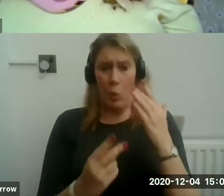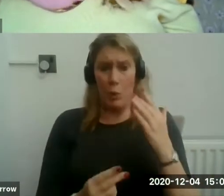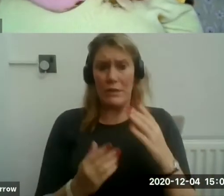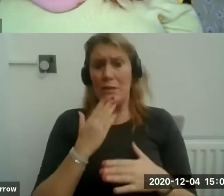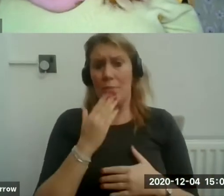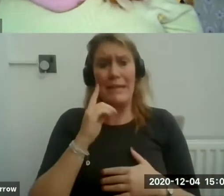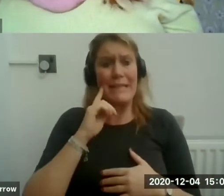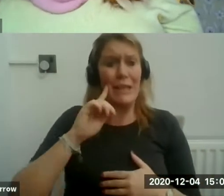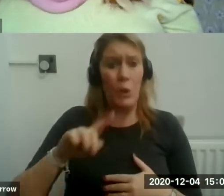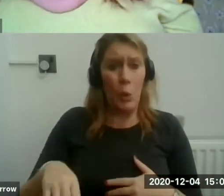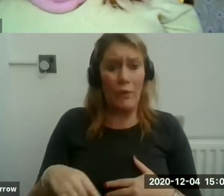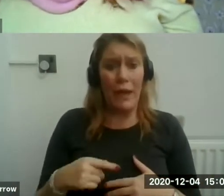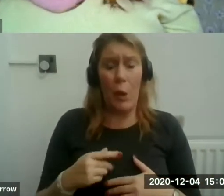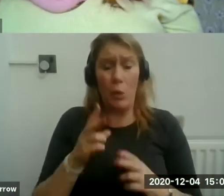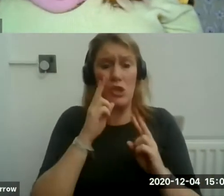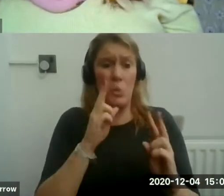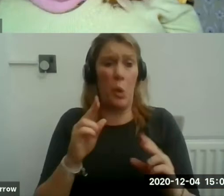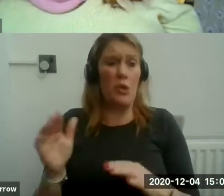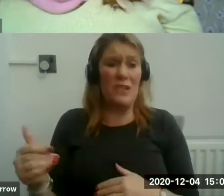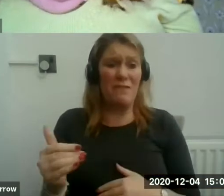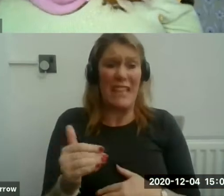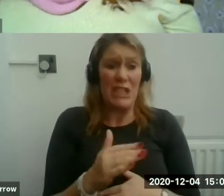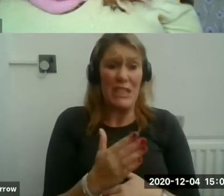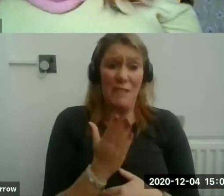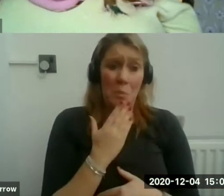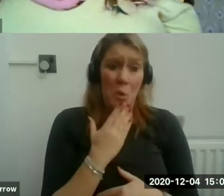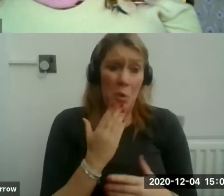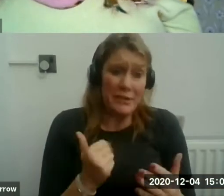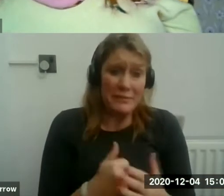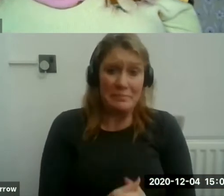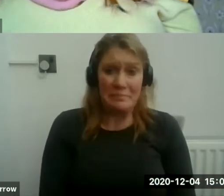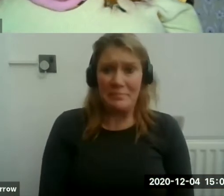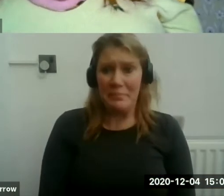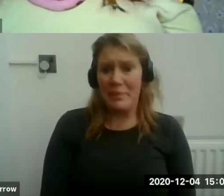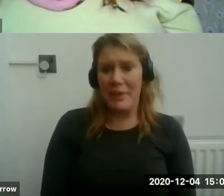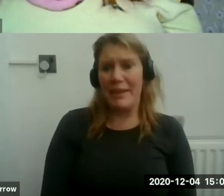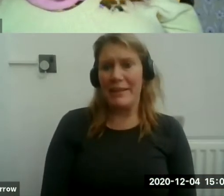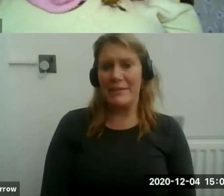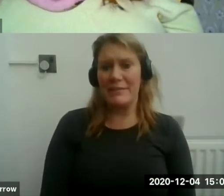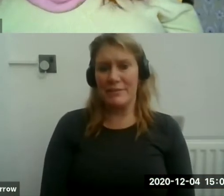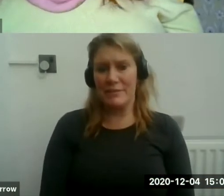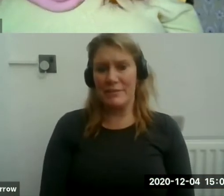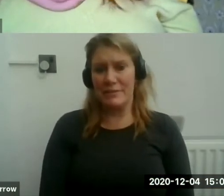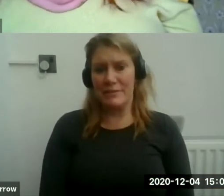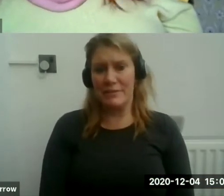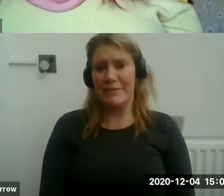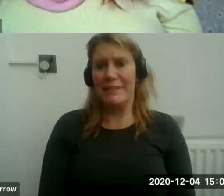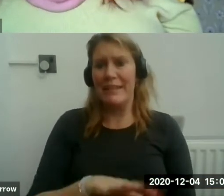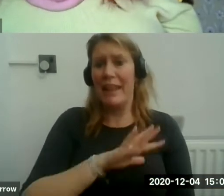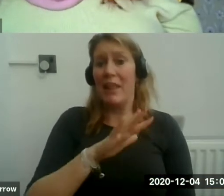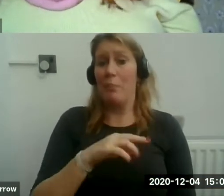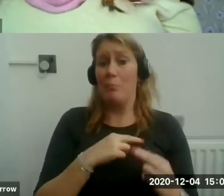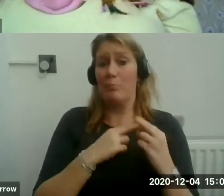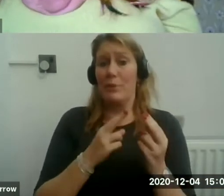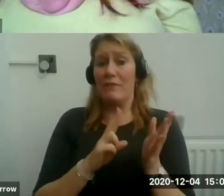that or watch the fishes if we get too boring, thank you! Hey Vici.